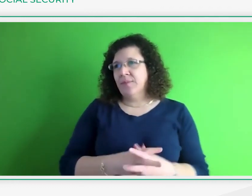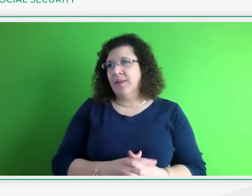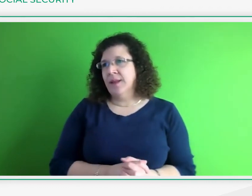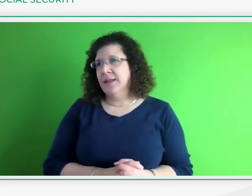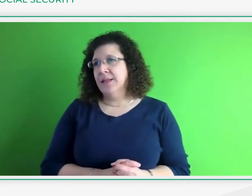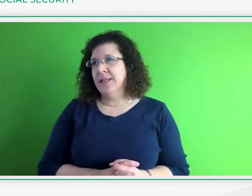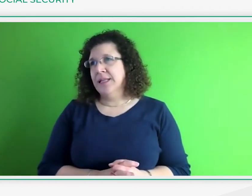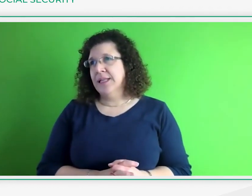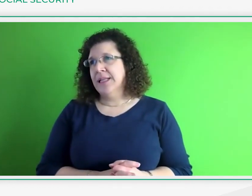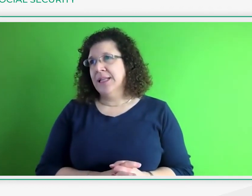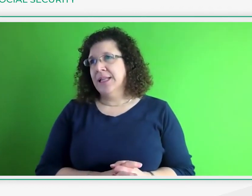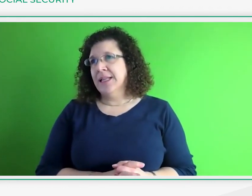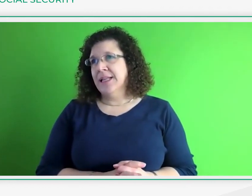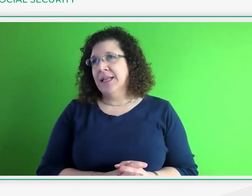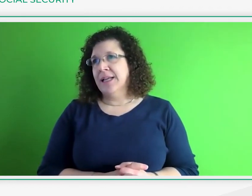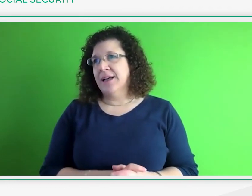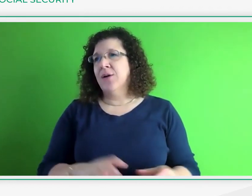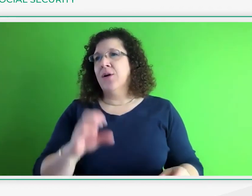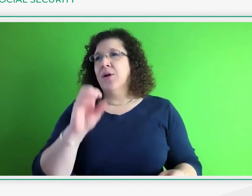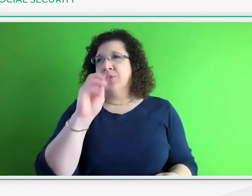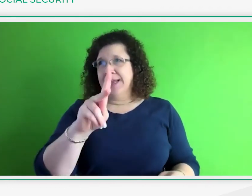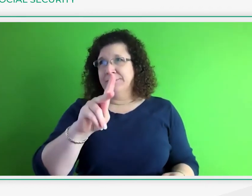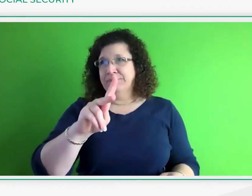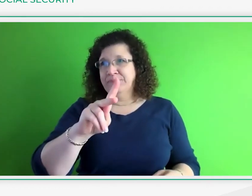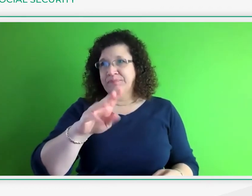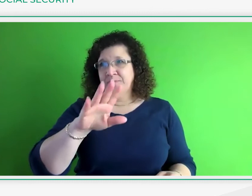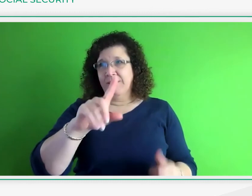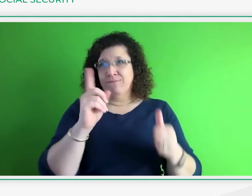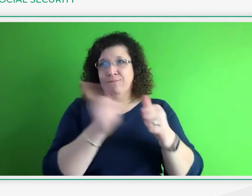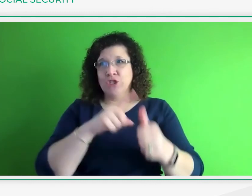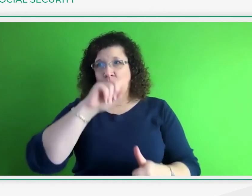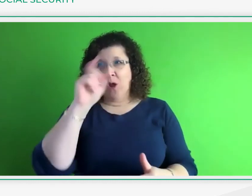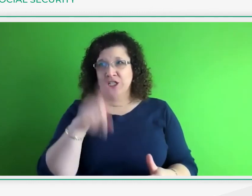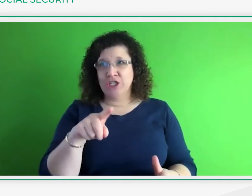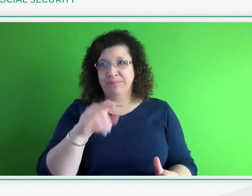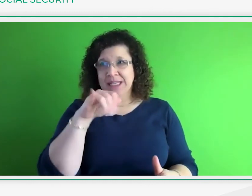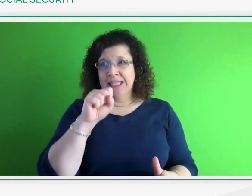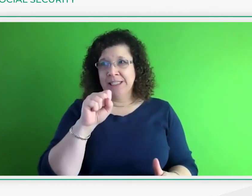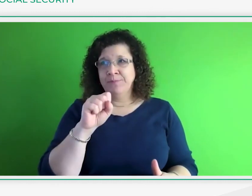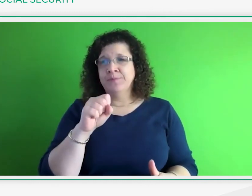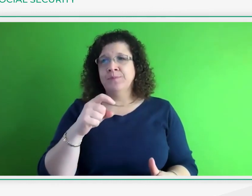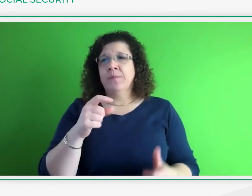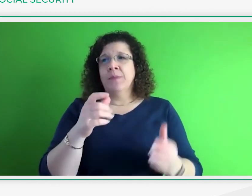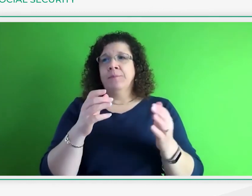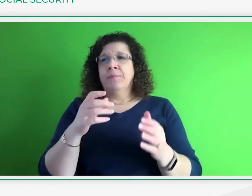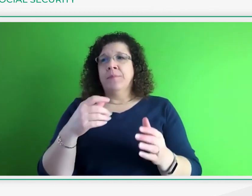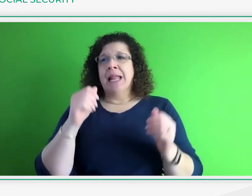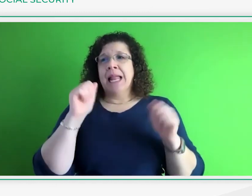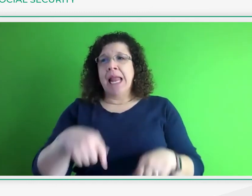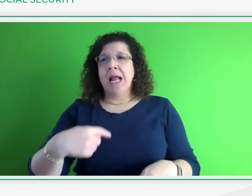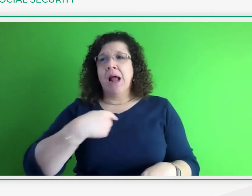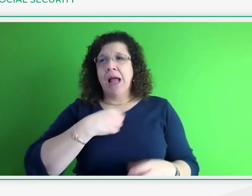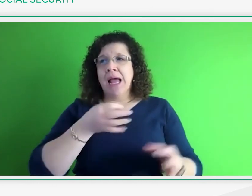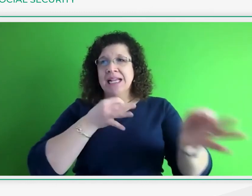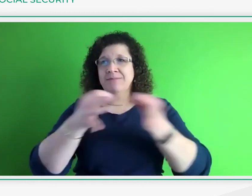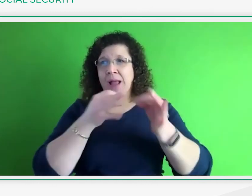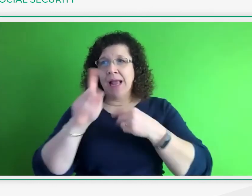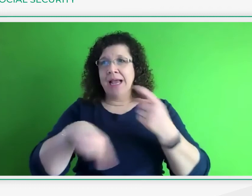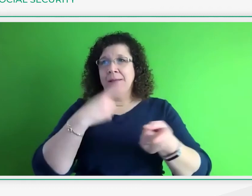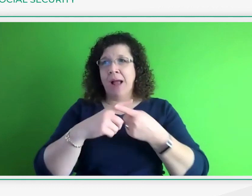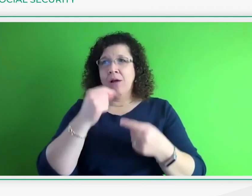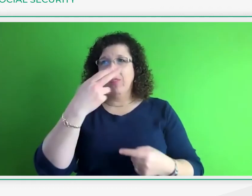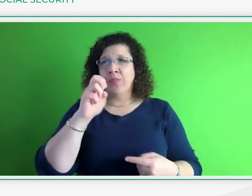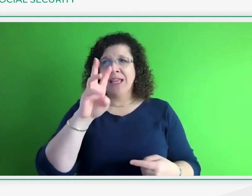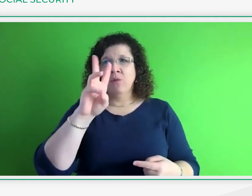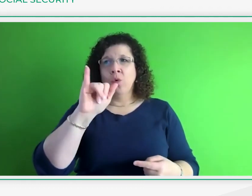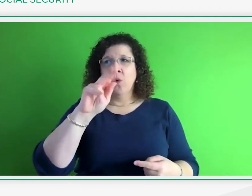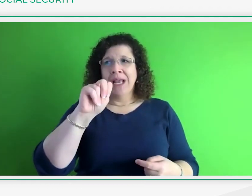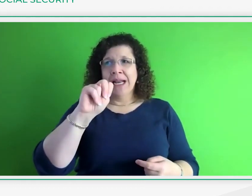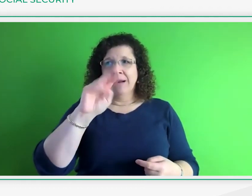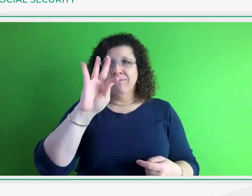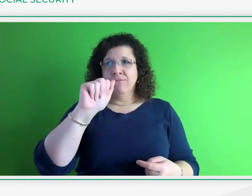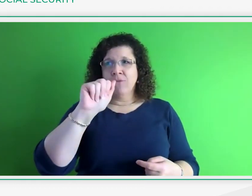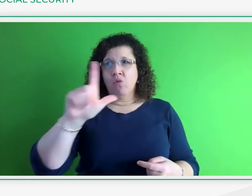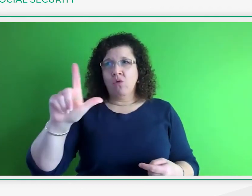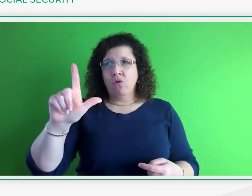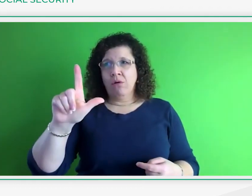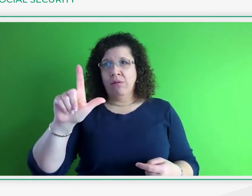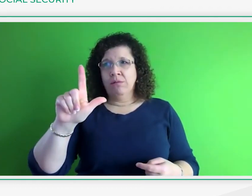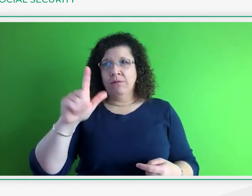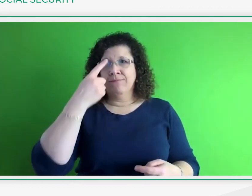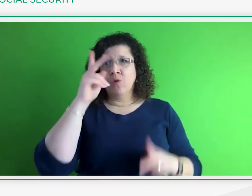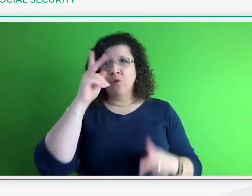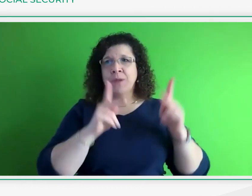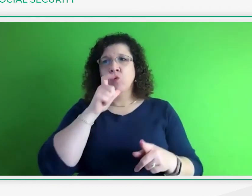Okay, so the first question here is: Can you explain about the windfall